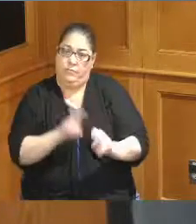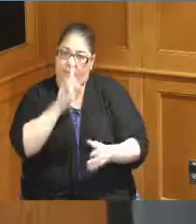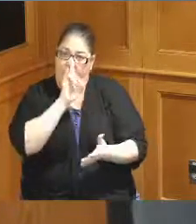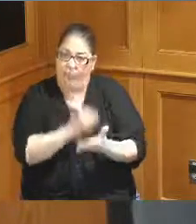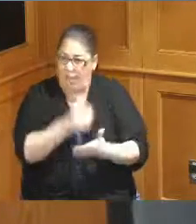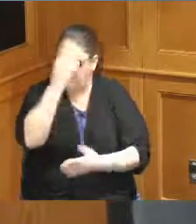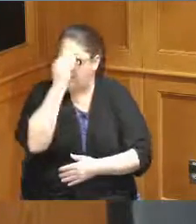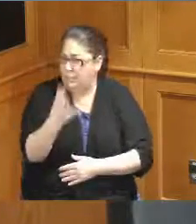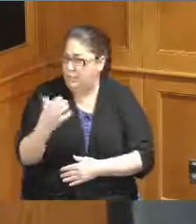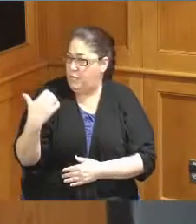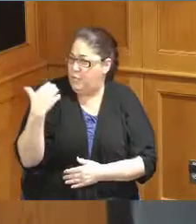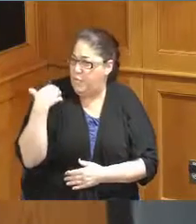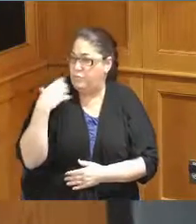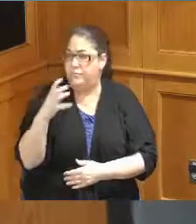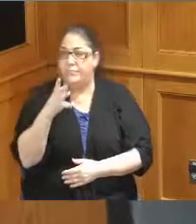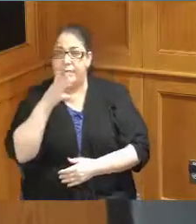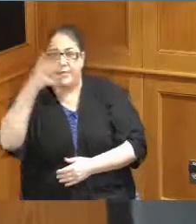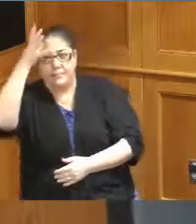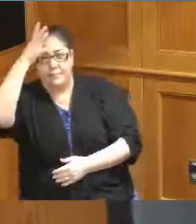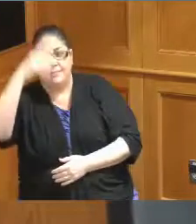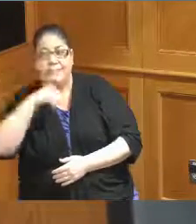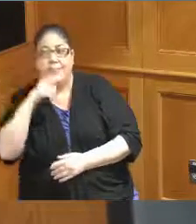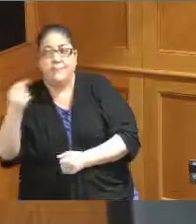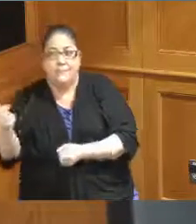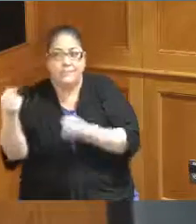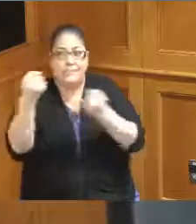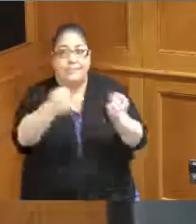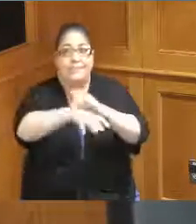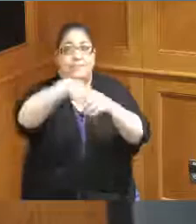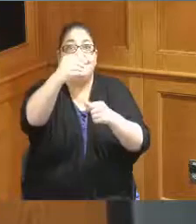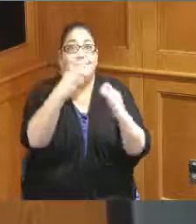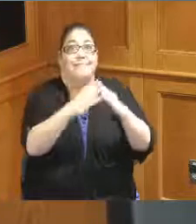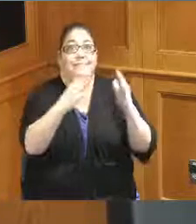coaches and parents maybe we don't have to drive all the way out of town you can just drive up the